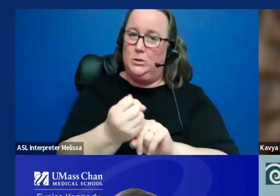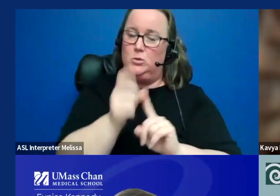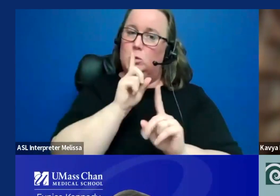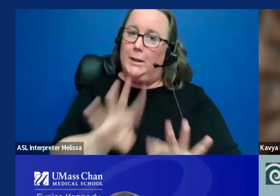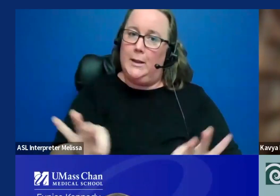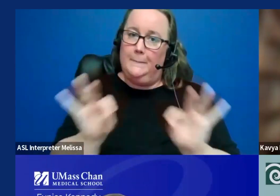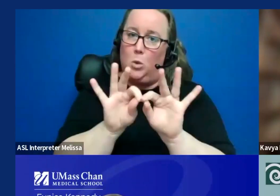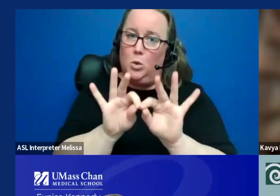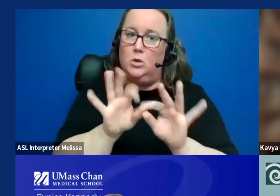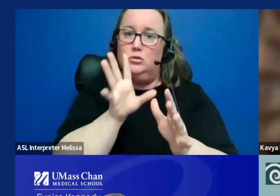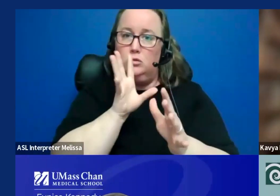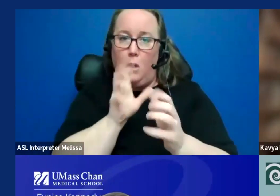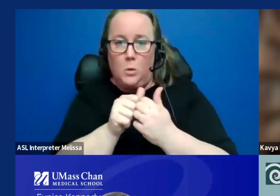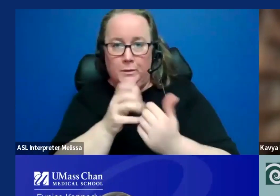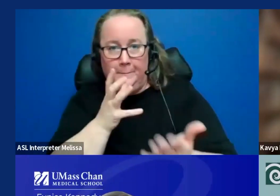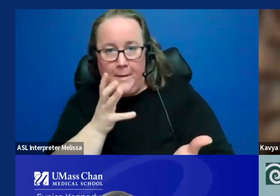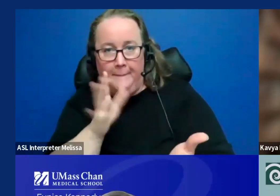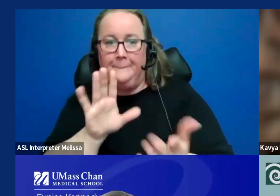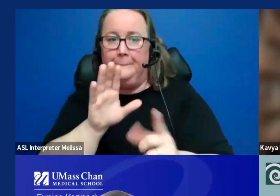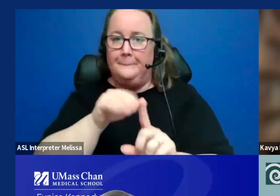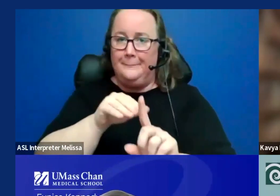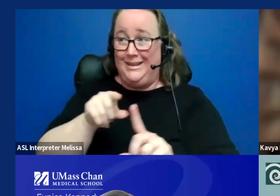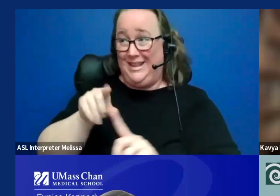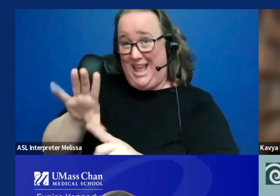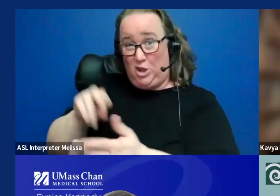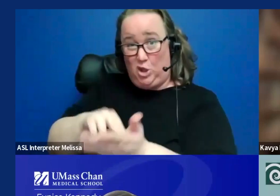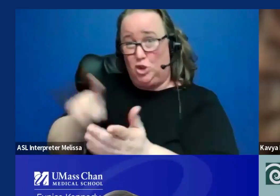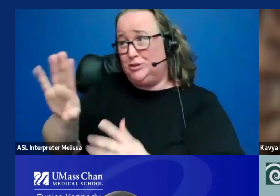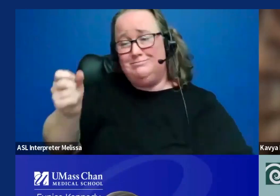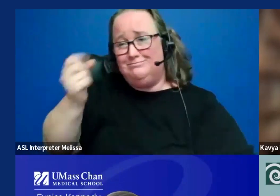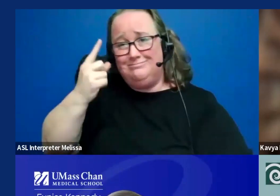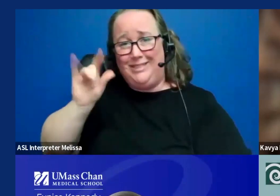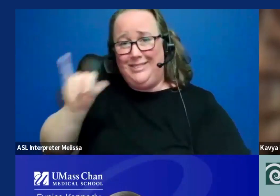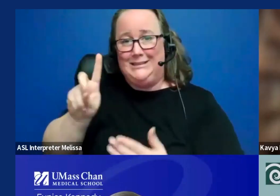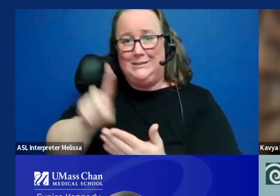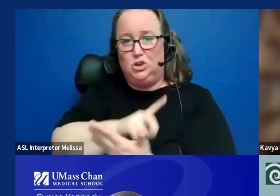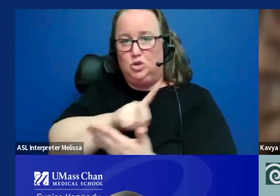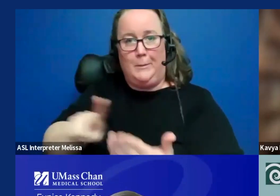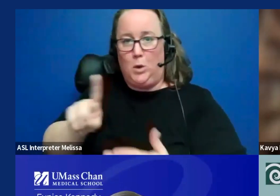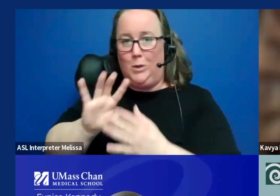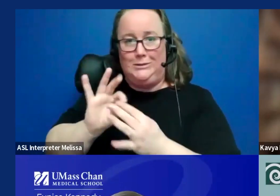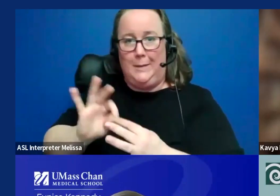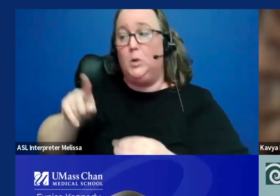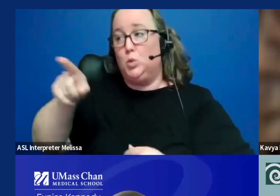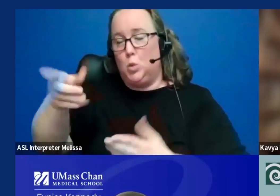you know, that's a discriminatory statement. You are a public hospital, you're obligated by the ADA.